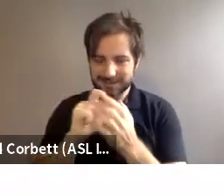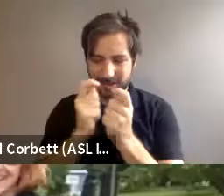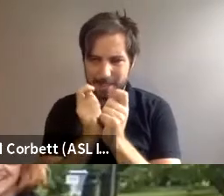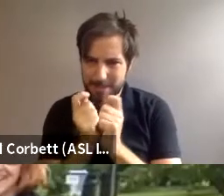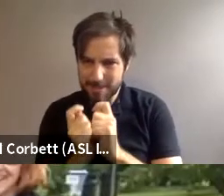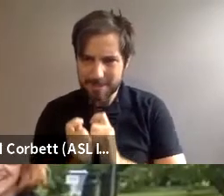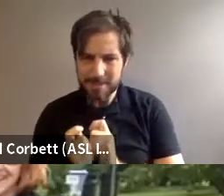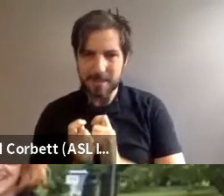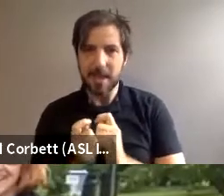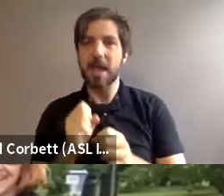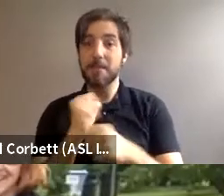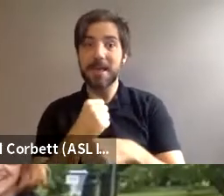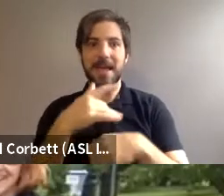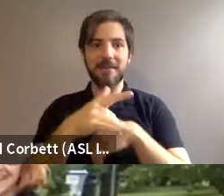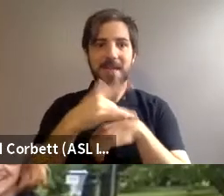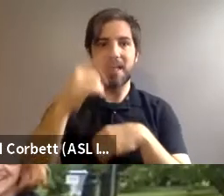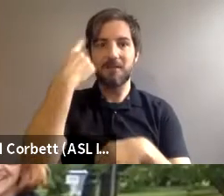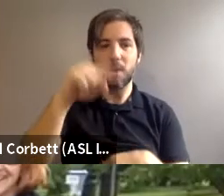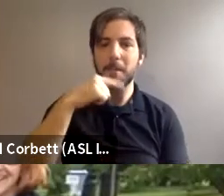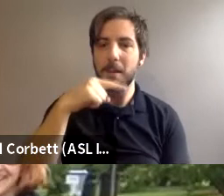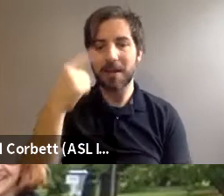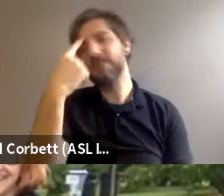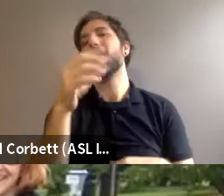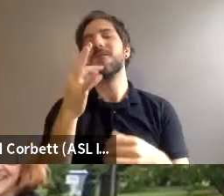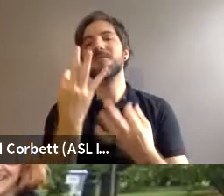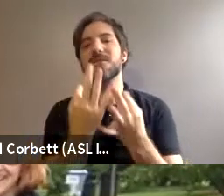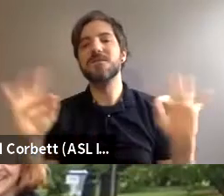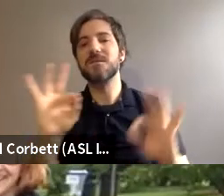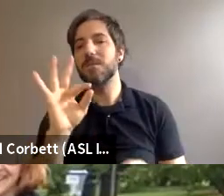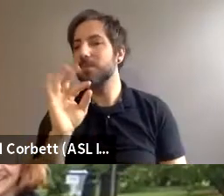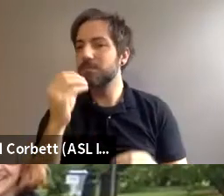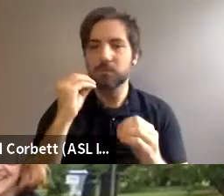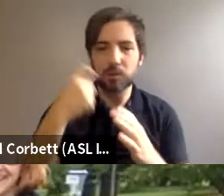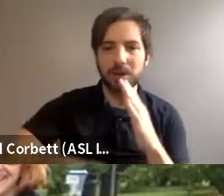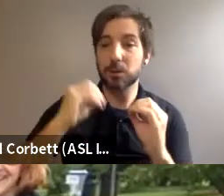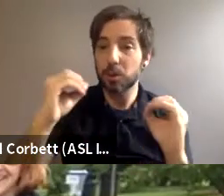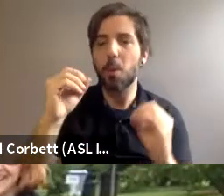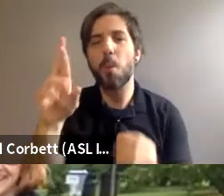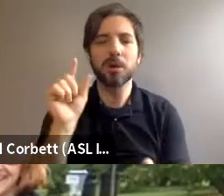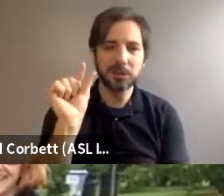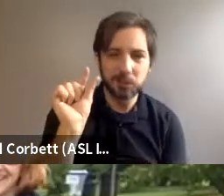these available to the public for free and at very low cost. Thankfully, through the